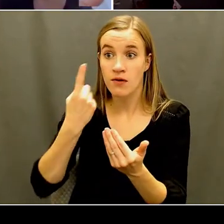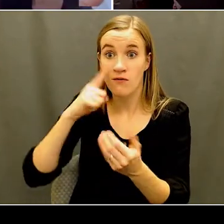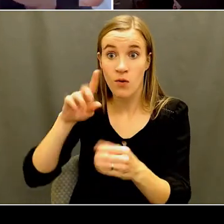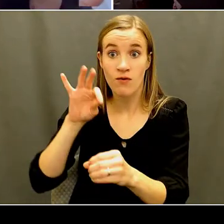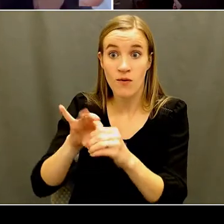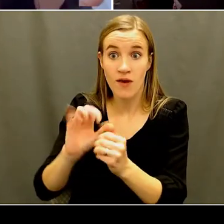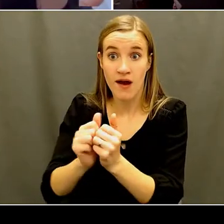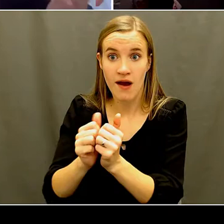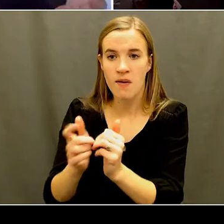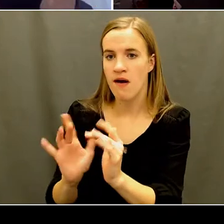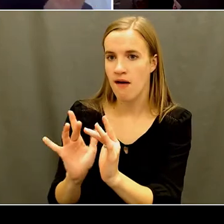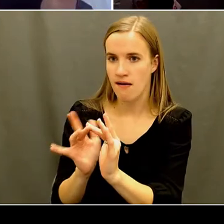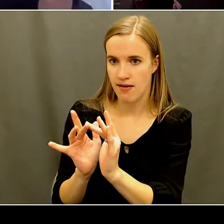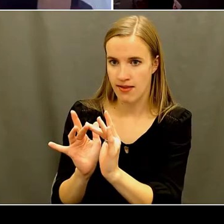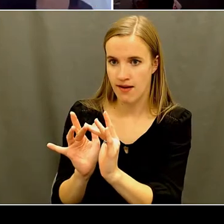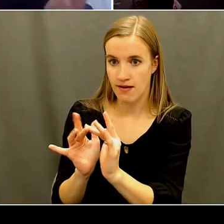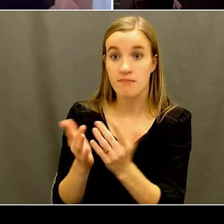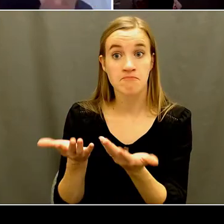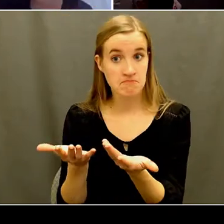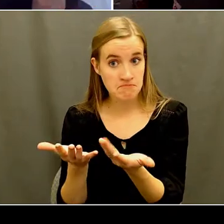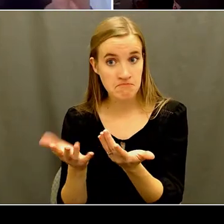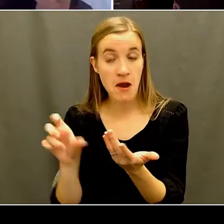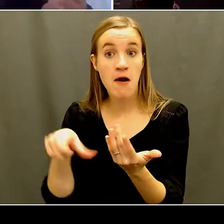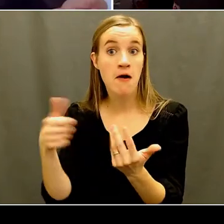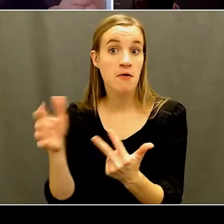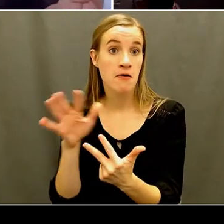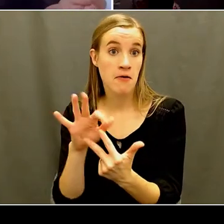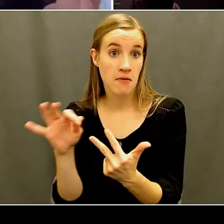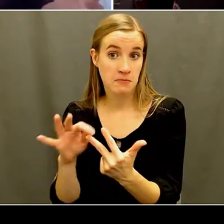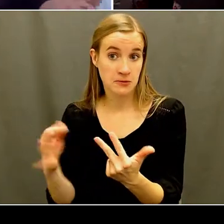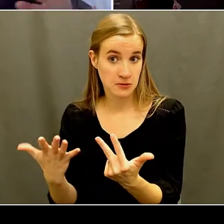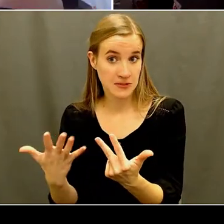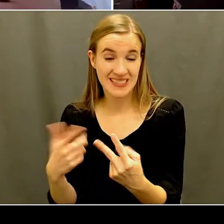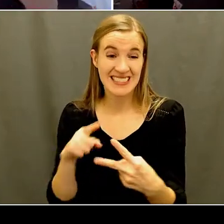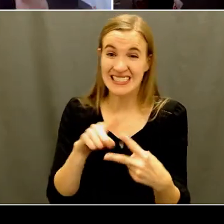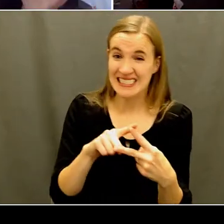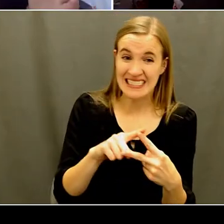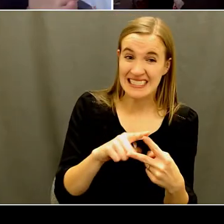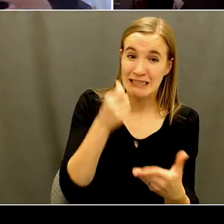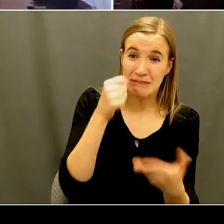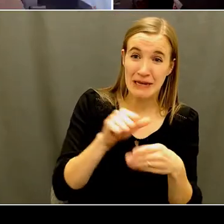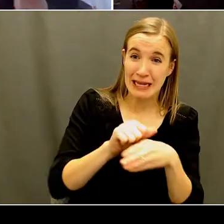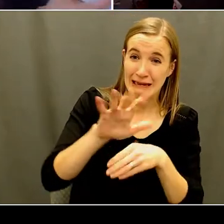be utilizing every possible way to vote that we can. Curbside voting; not ideal